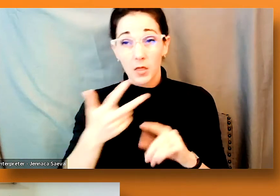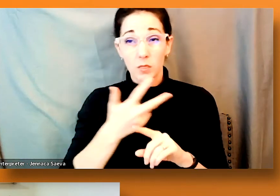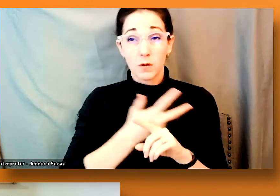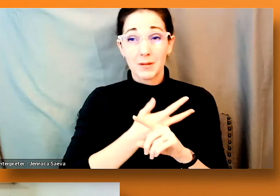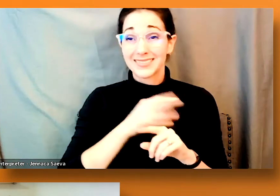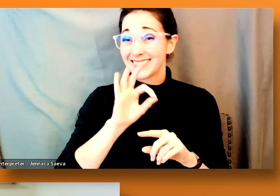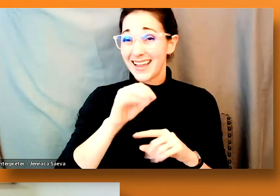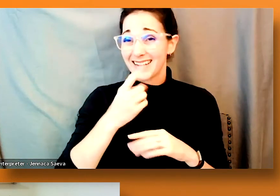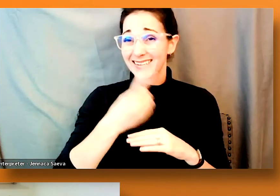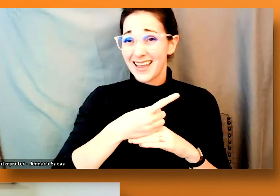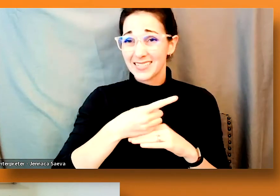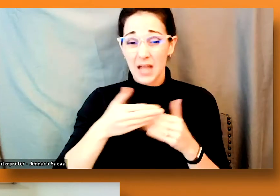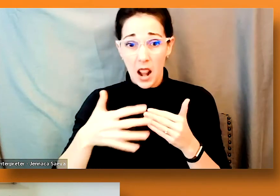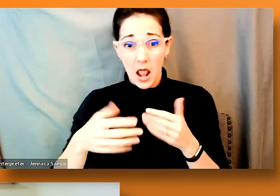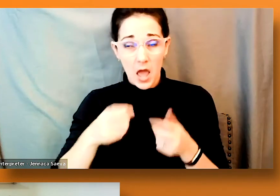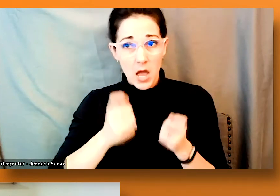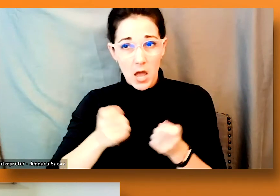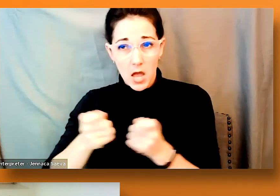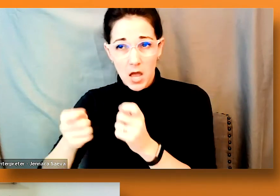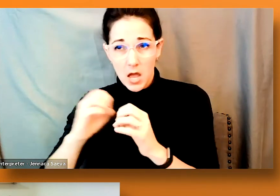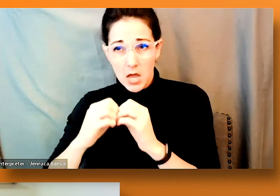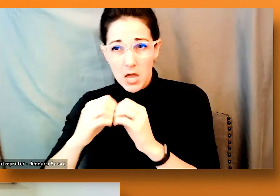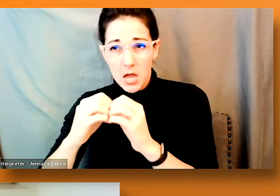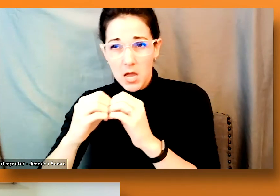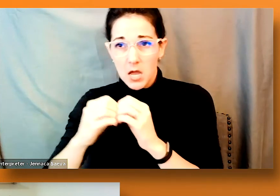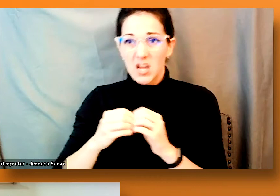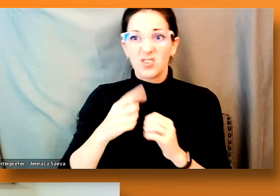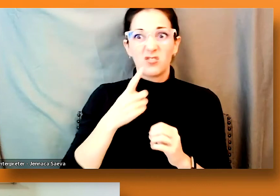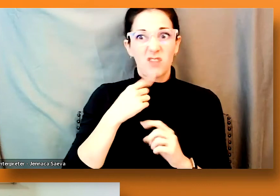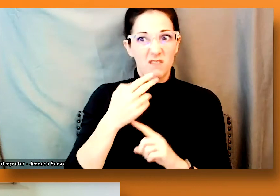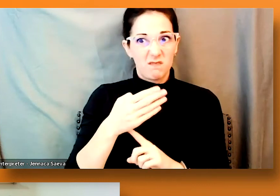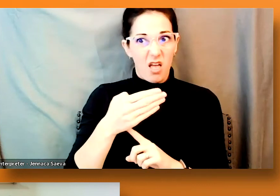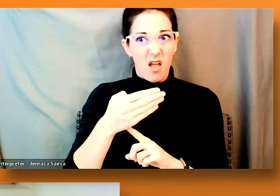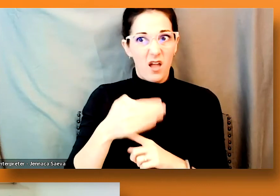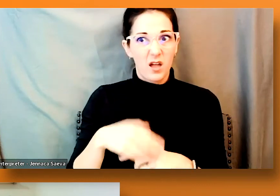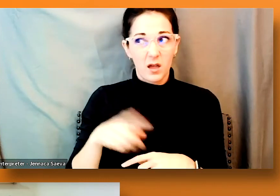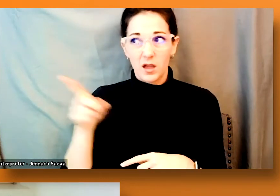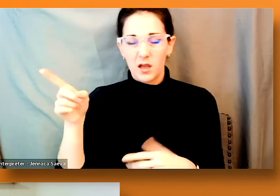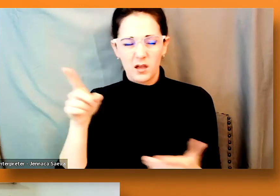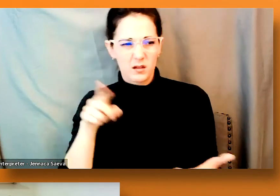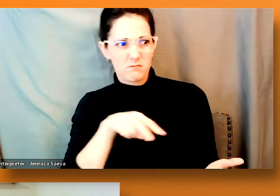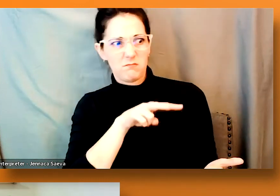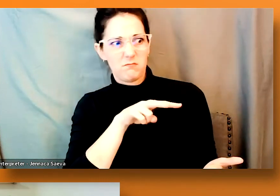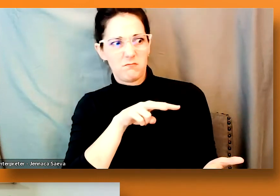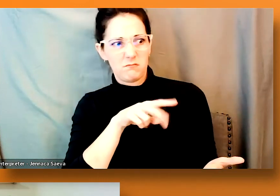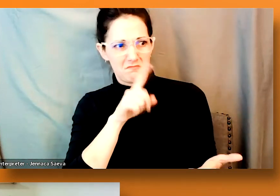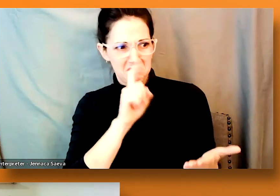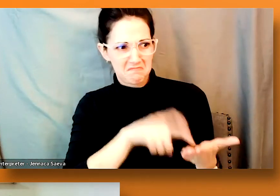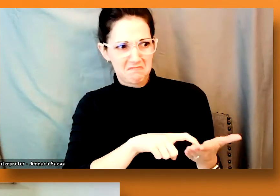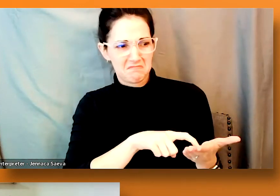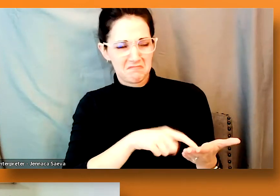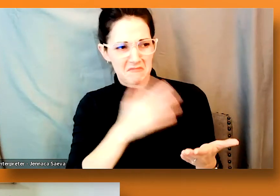it's kind of like a red flag from an audit perspective on a grant because we really should be catching these things in a timely fashion.